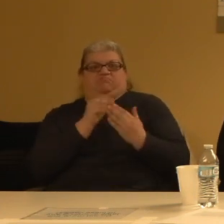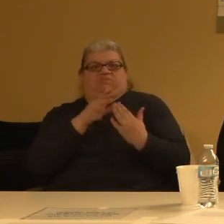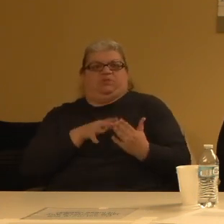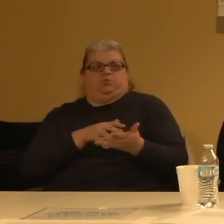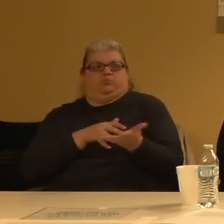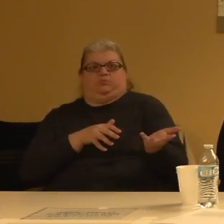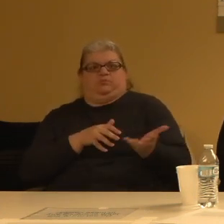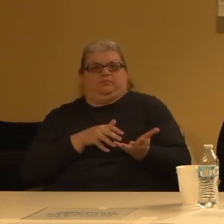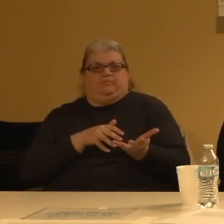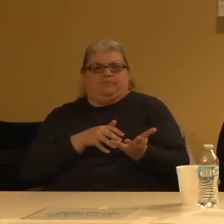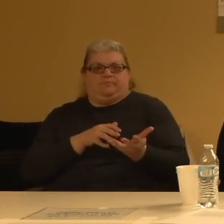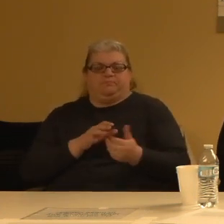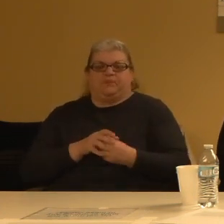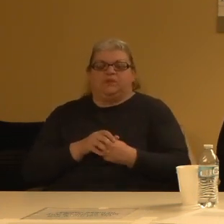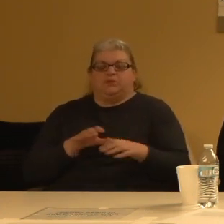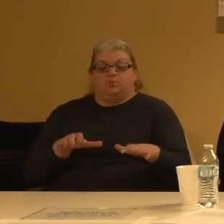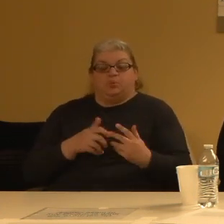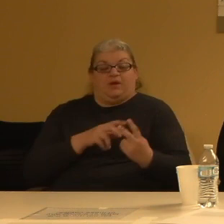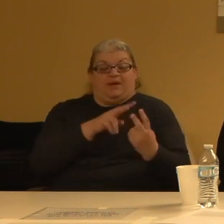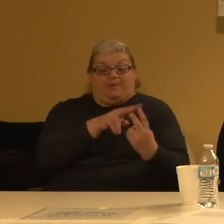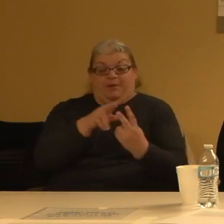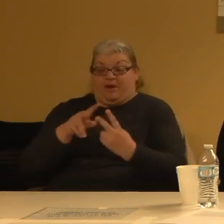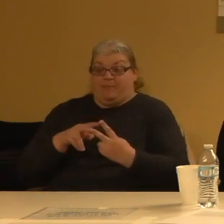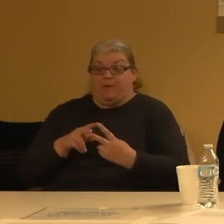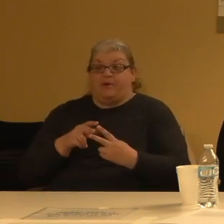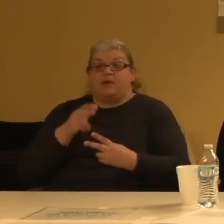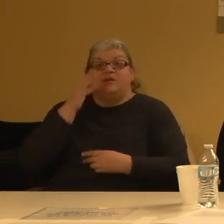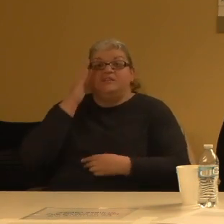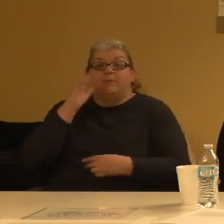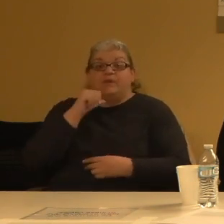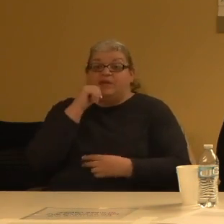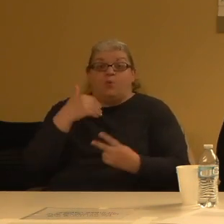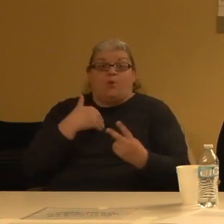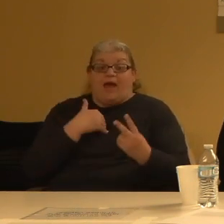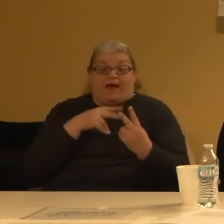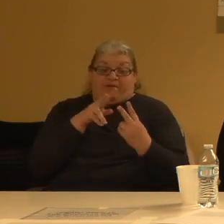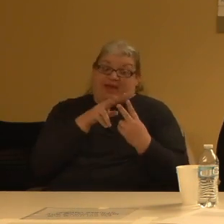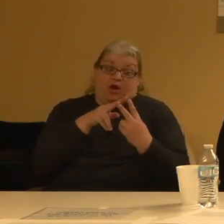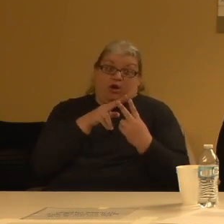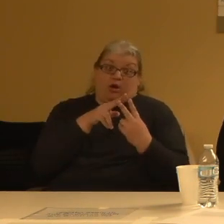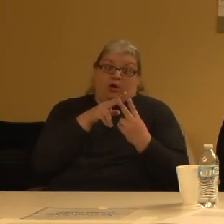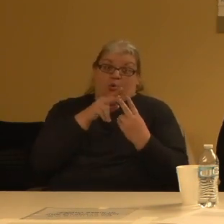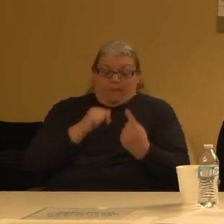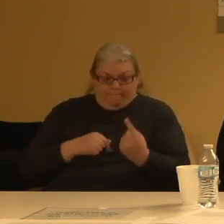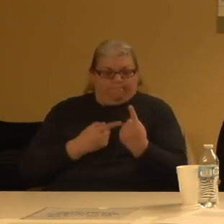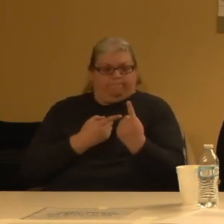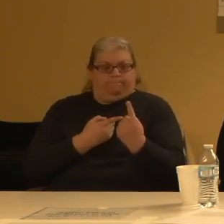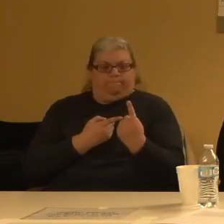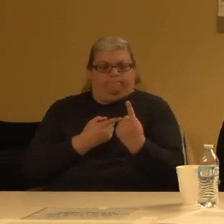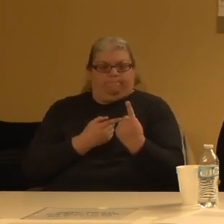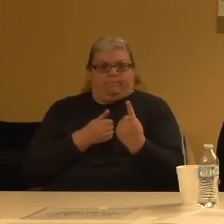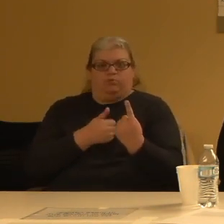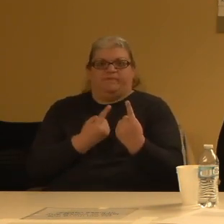is that we have them do it in pairs. But I was like, "One day you're not gonna have a pair, and you're gonna be in that space by yourself, and what are you gonna do?"